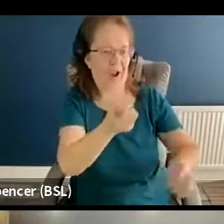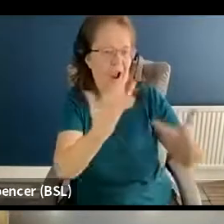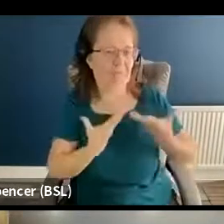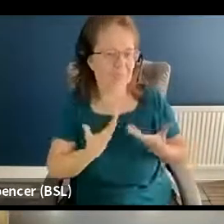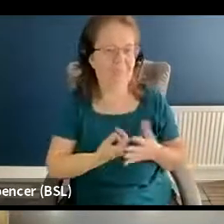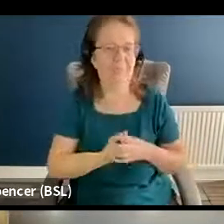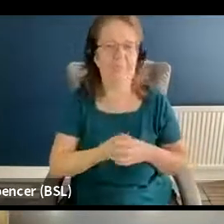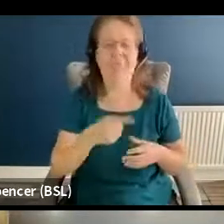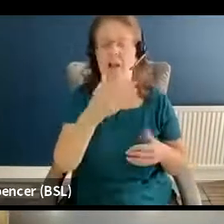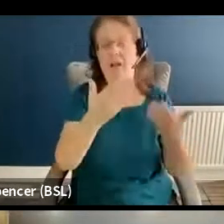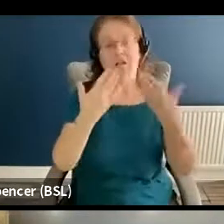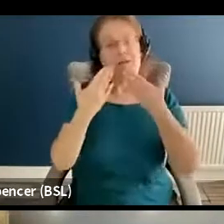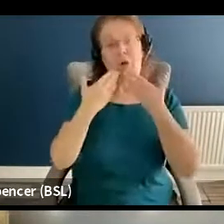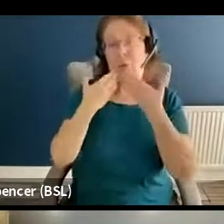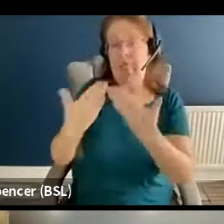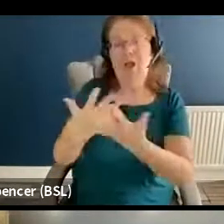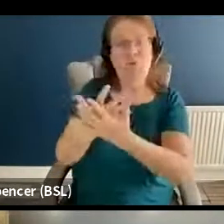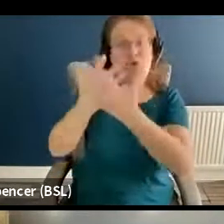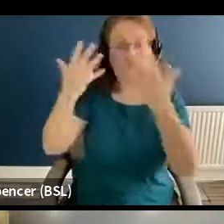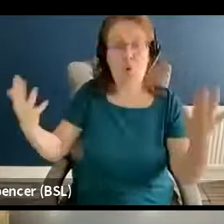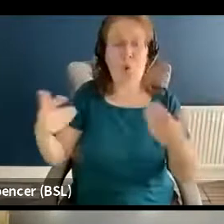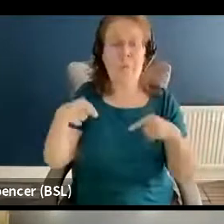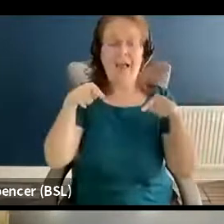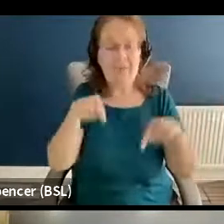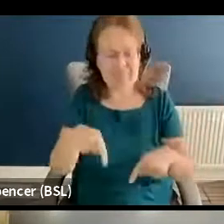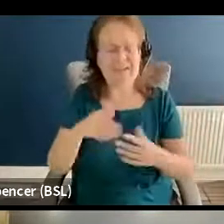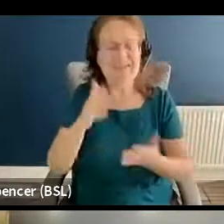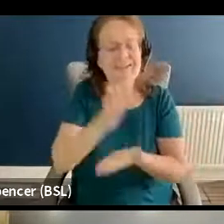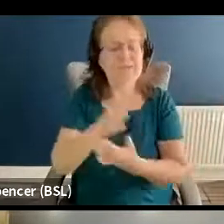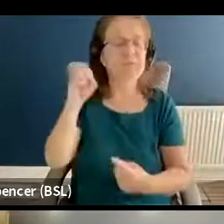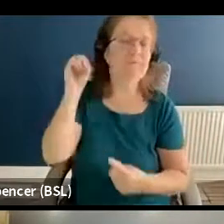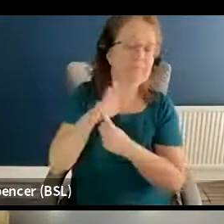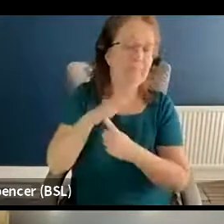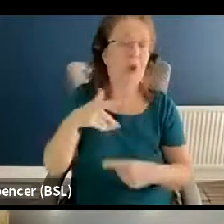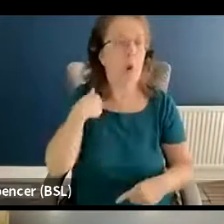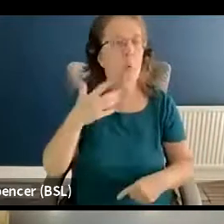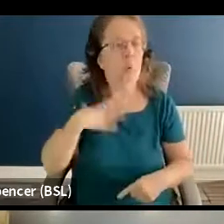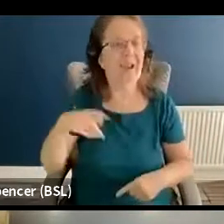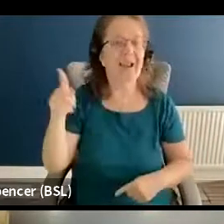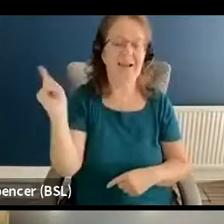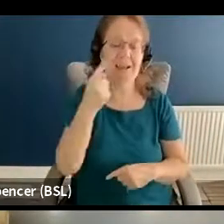leadership here, because this matters because we need people that are doing the work you're doing